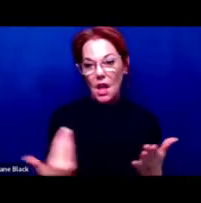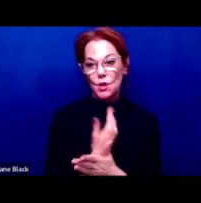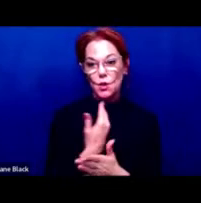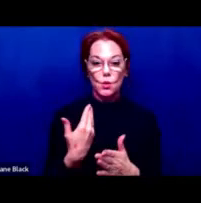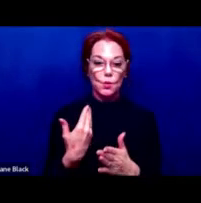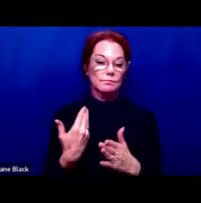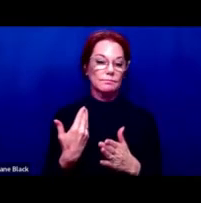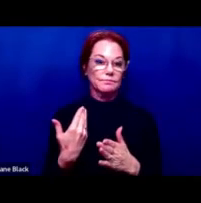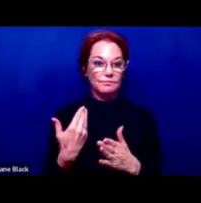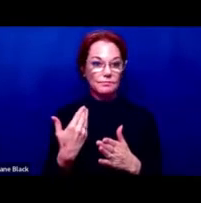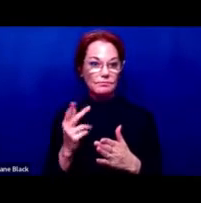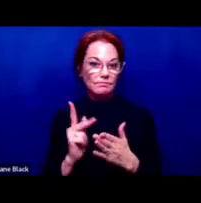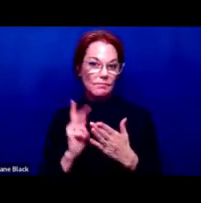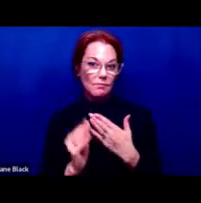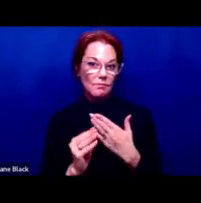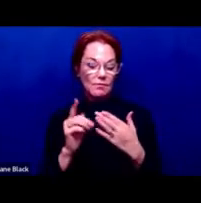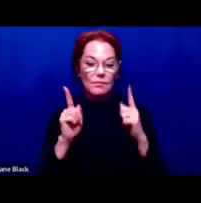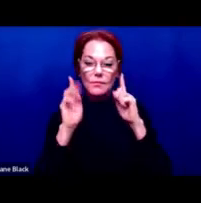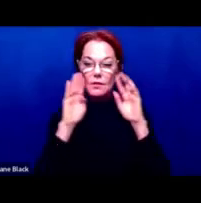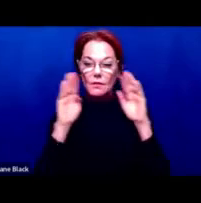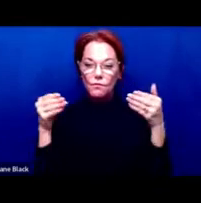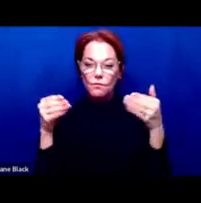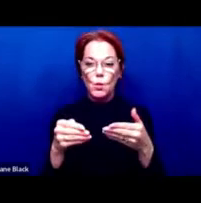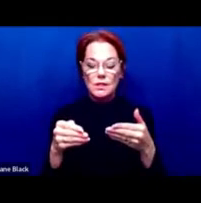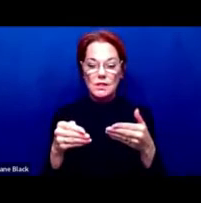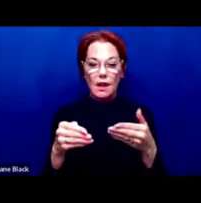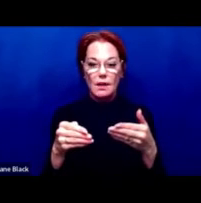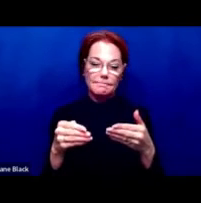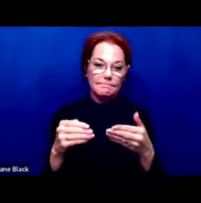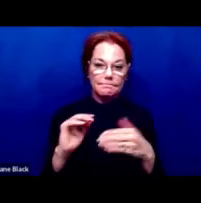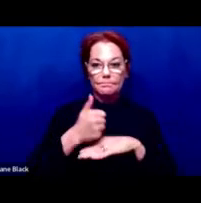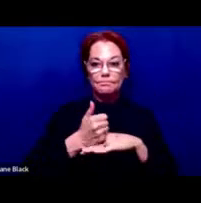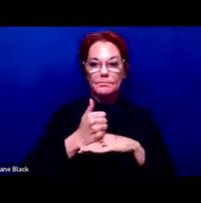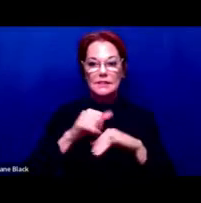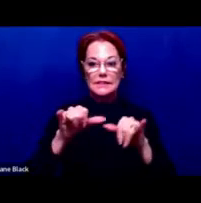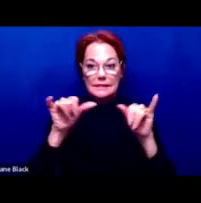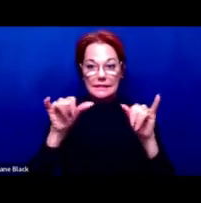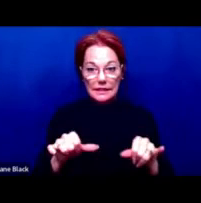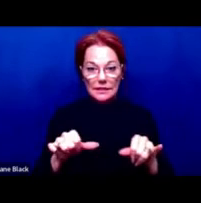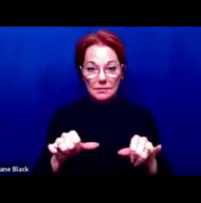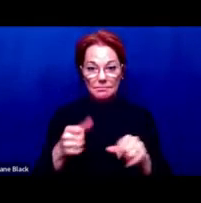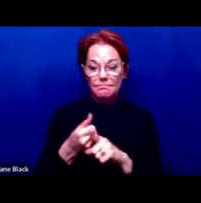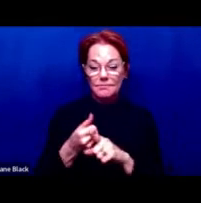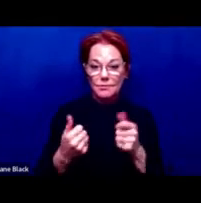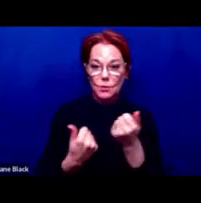really focused on building systems that support people with various cognitive disabilities,